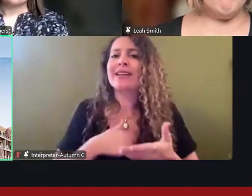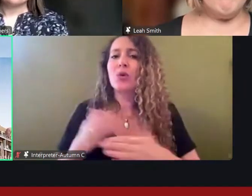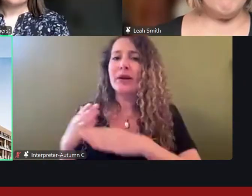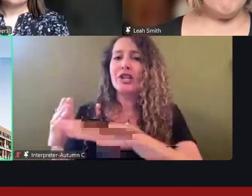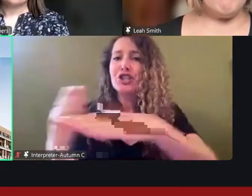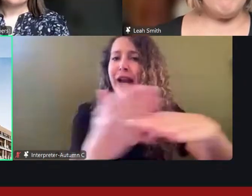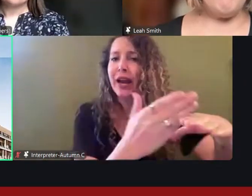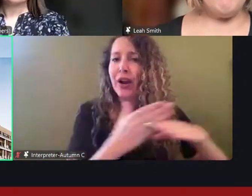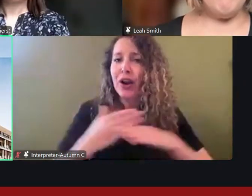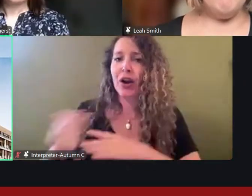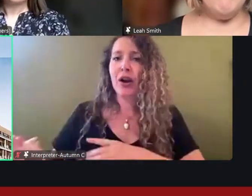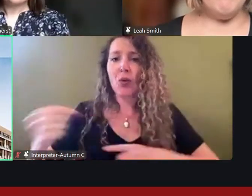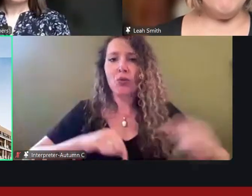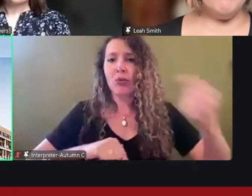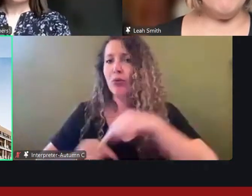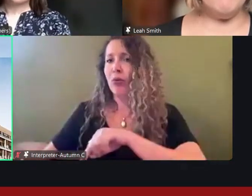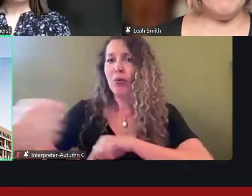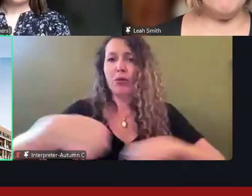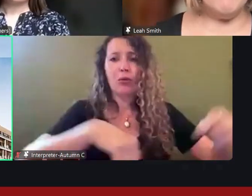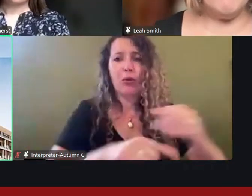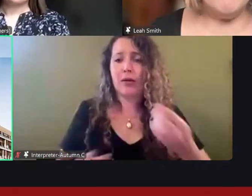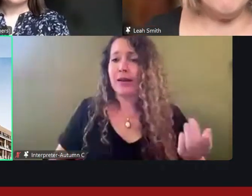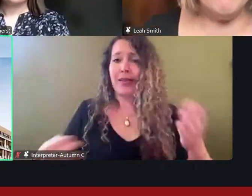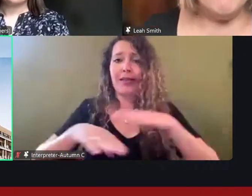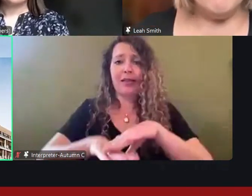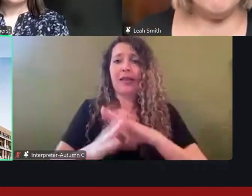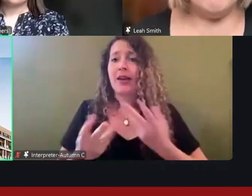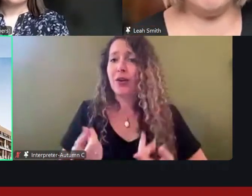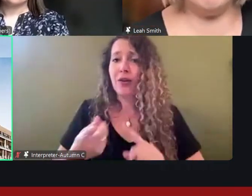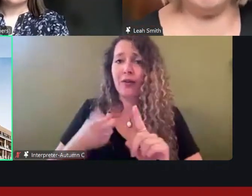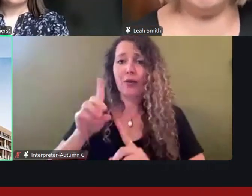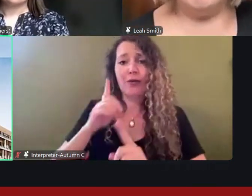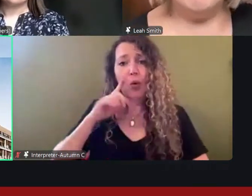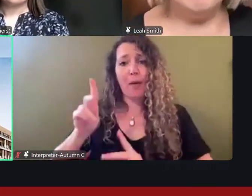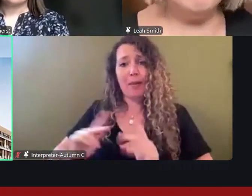across different types of disability and the struggles and barriers that hearing